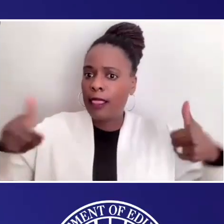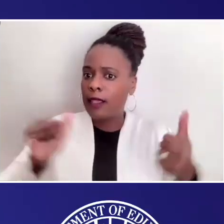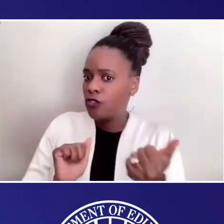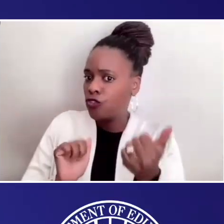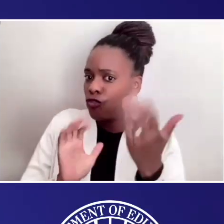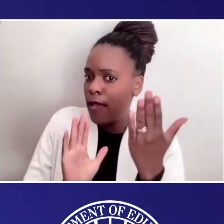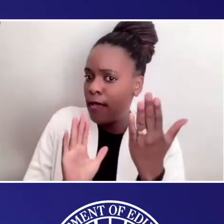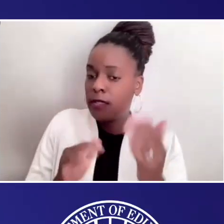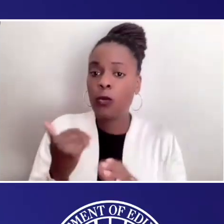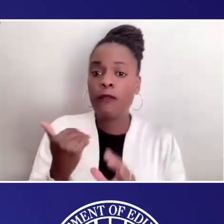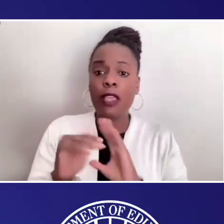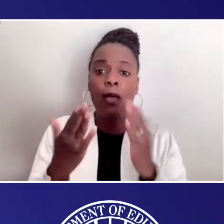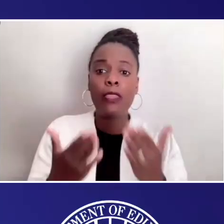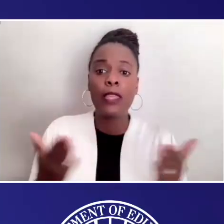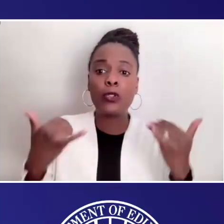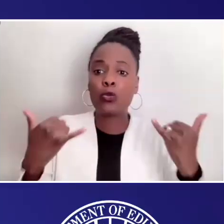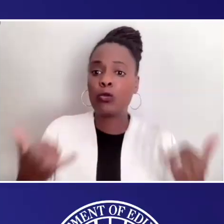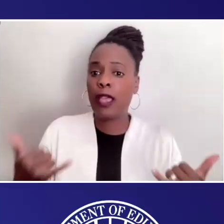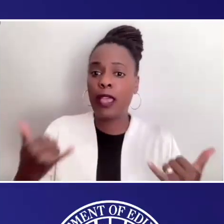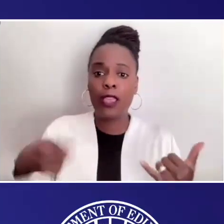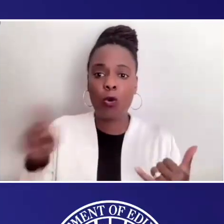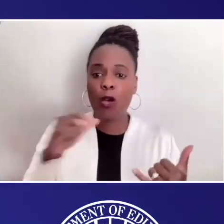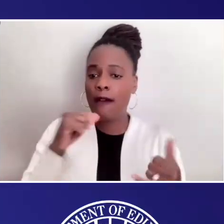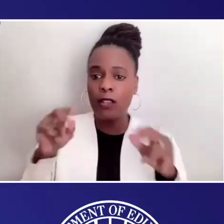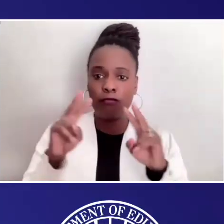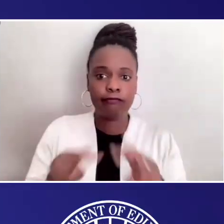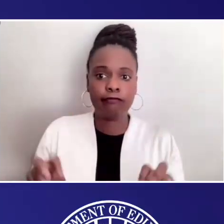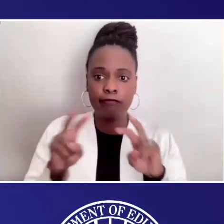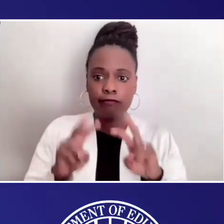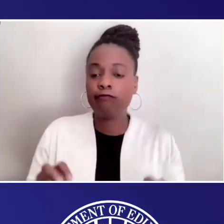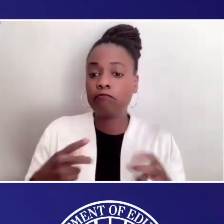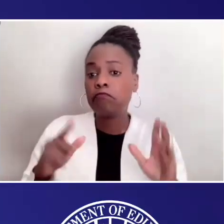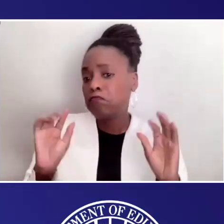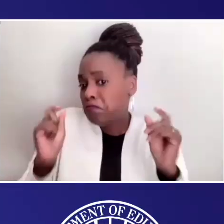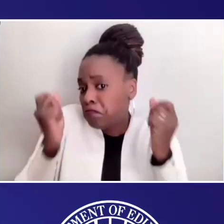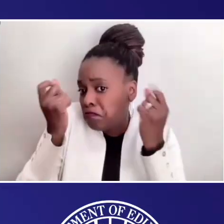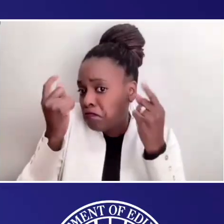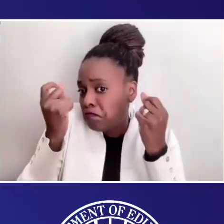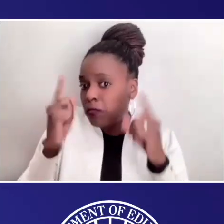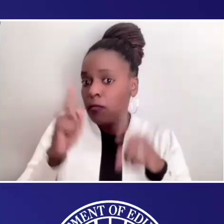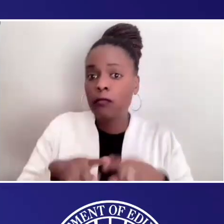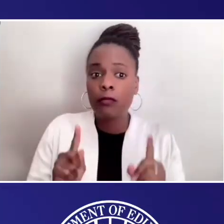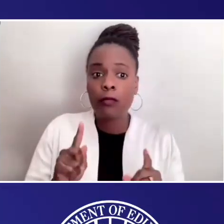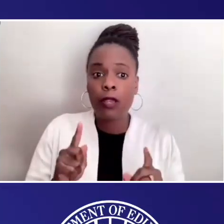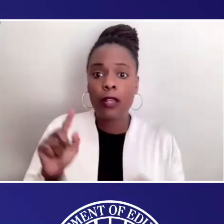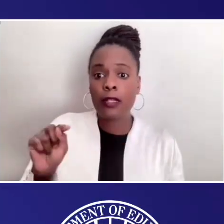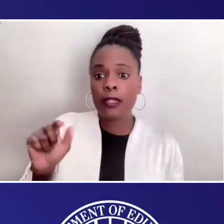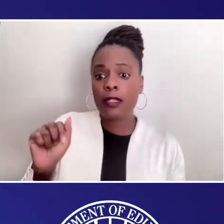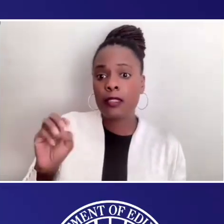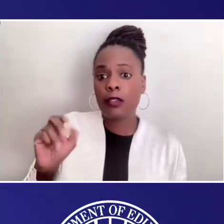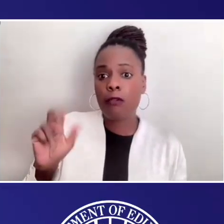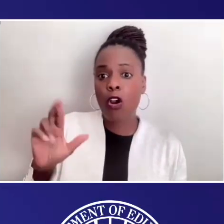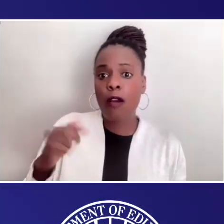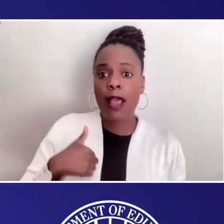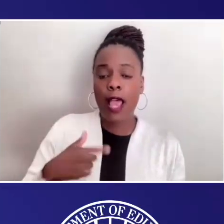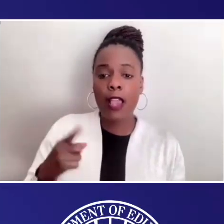stuff today. You haven't looked at it, I appreciate that. It's just that Tamar and I represent three very large constituency